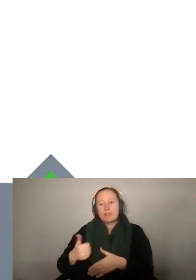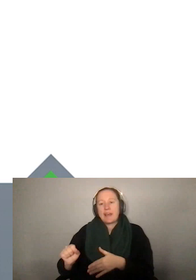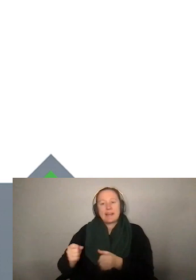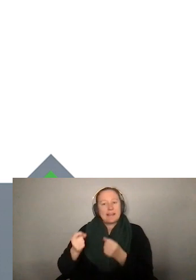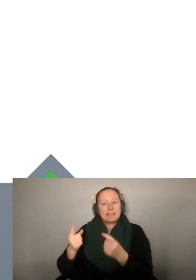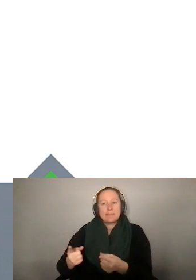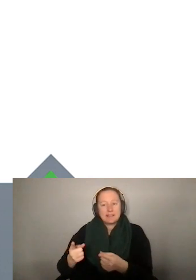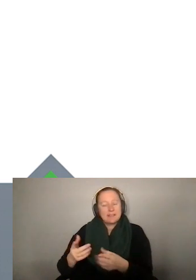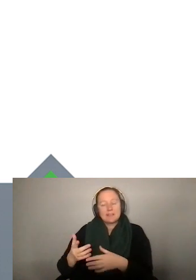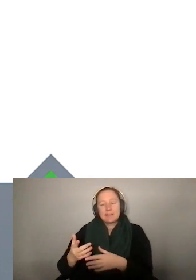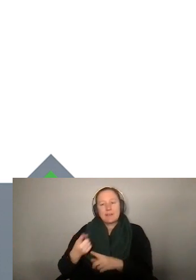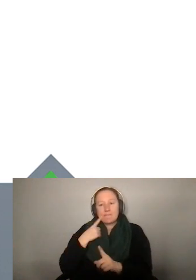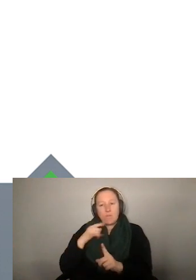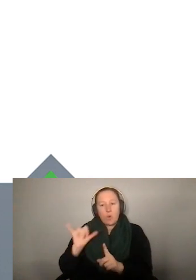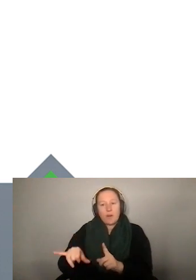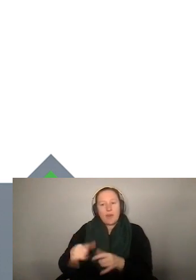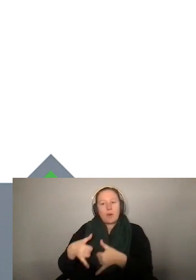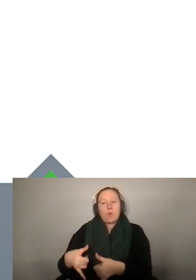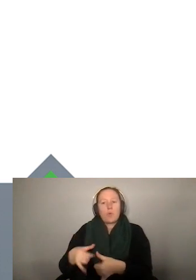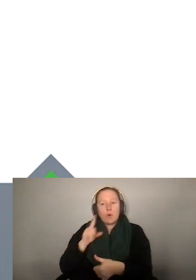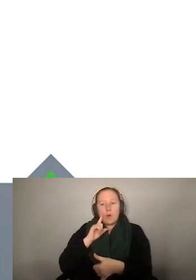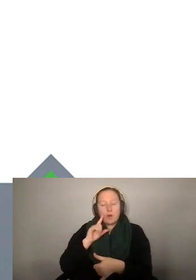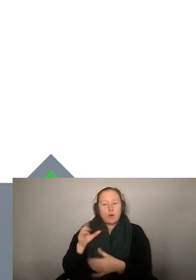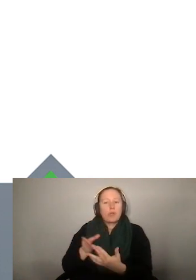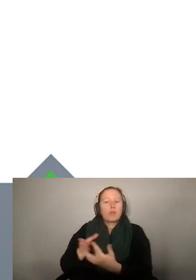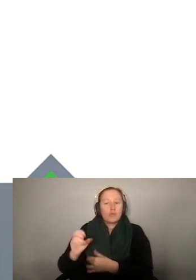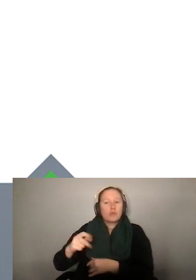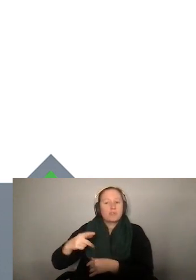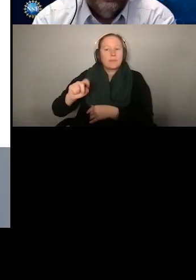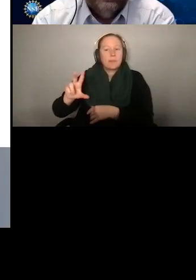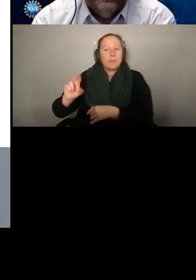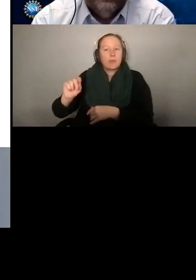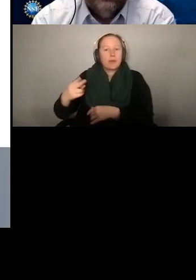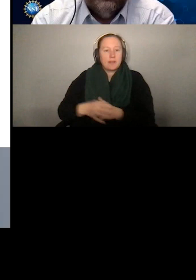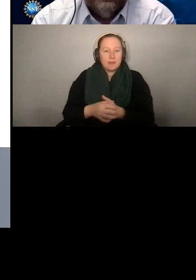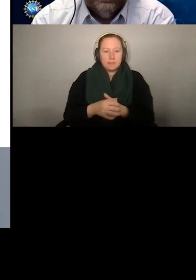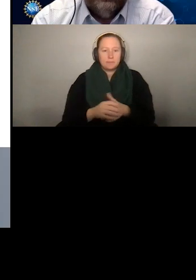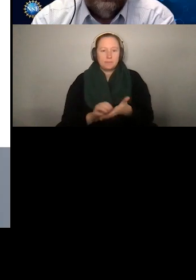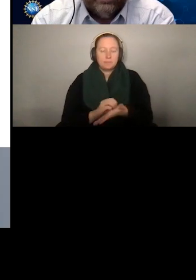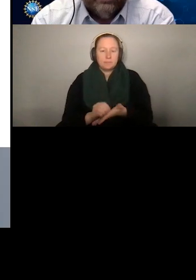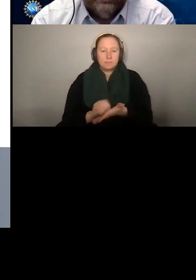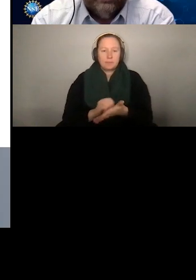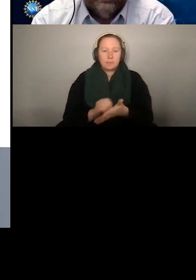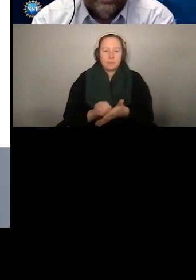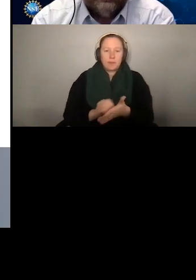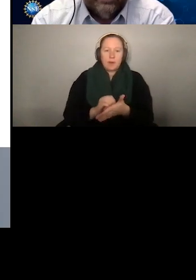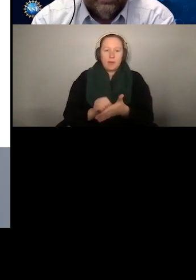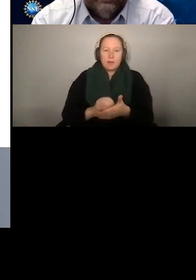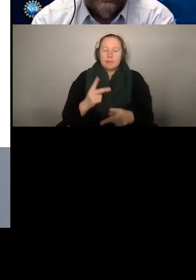incurred for the award through that same date of September 30. When calculating cash on hand,